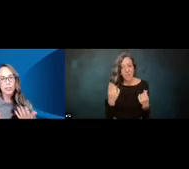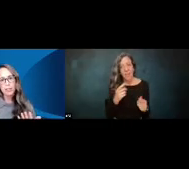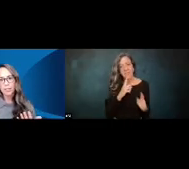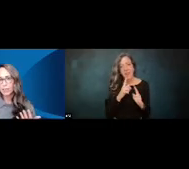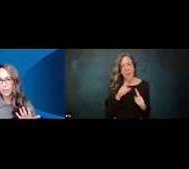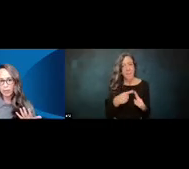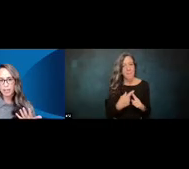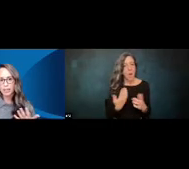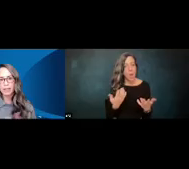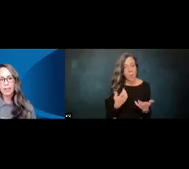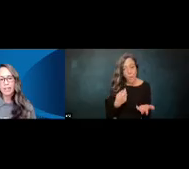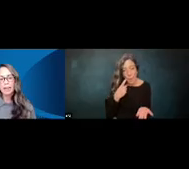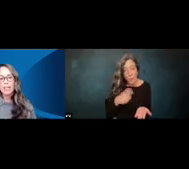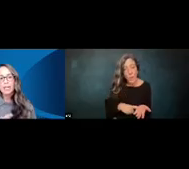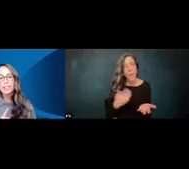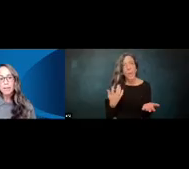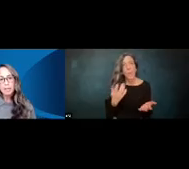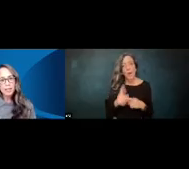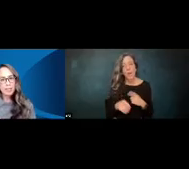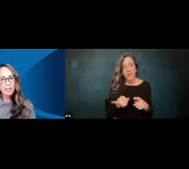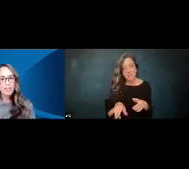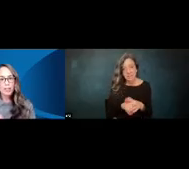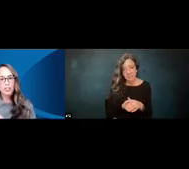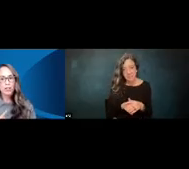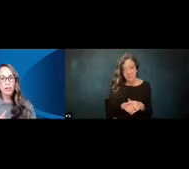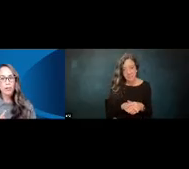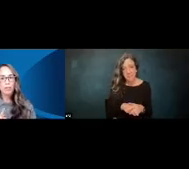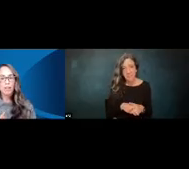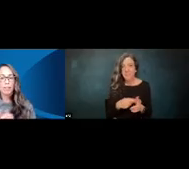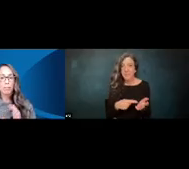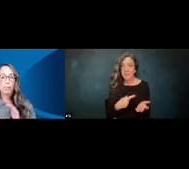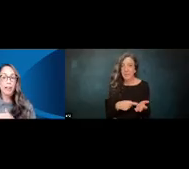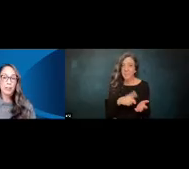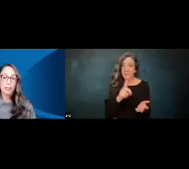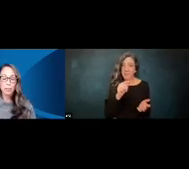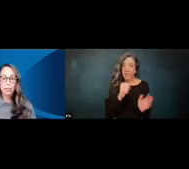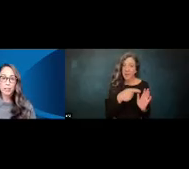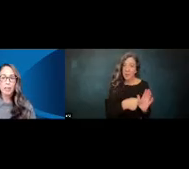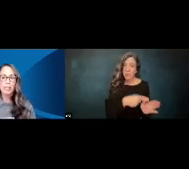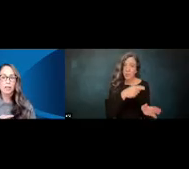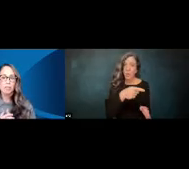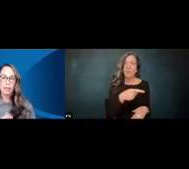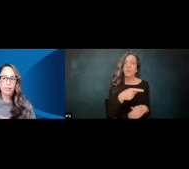what questions does this raise? In some cases, the data shown reflects a prior school year based on